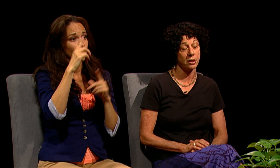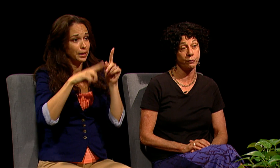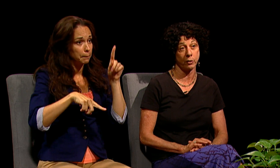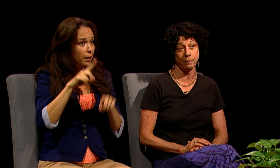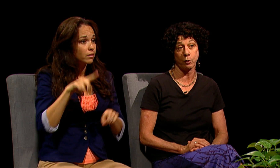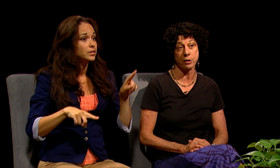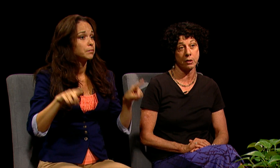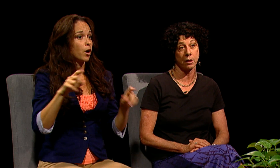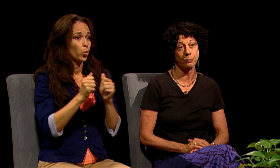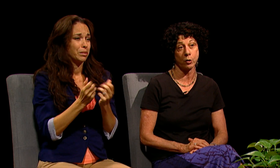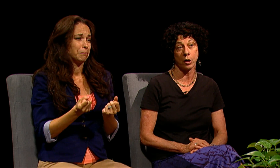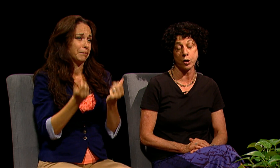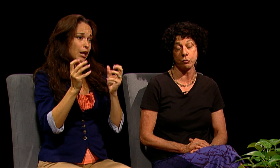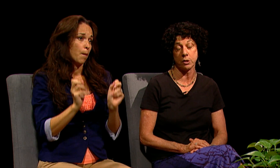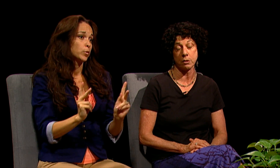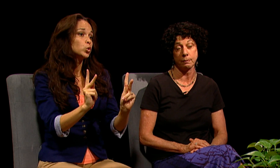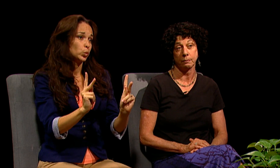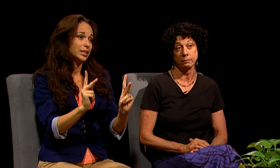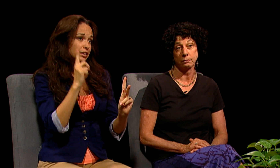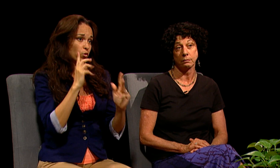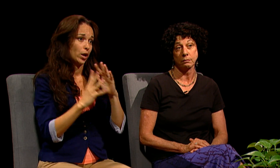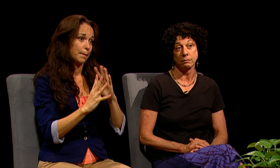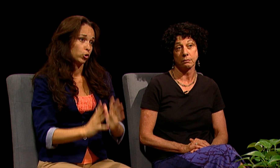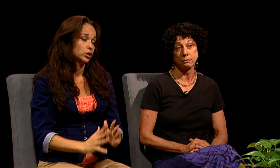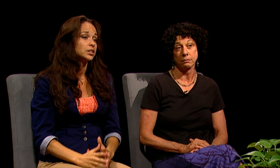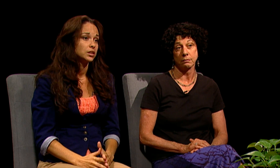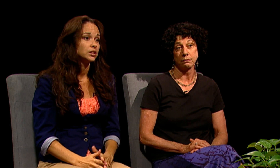FOR IMMIGRANTS TO COME TO OUR COUNTRIES.